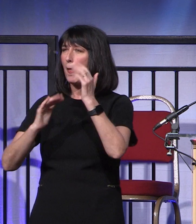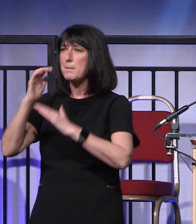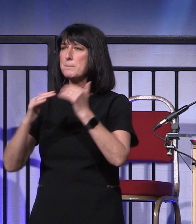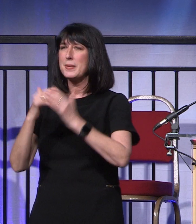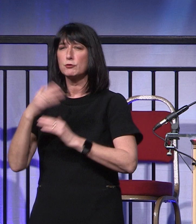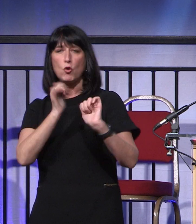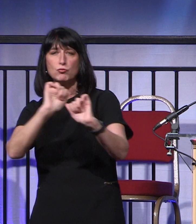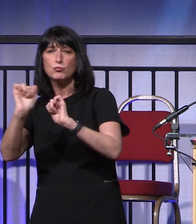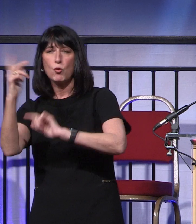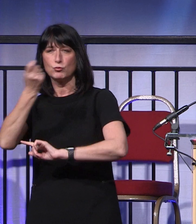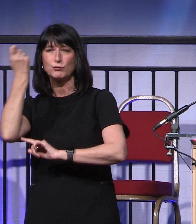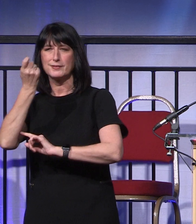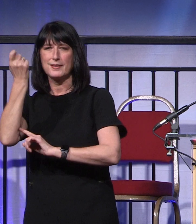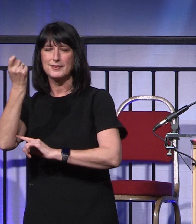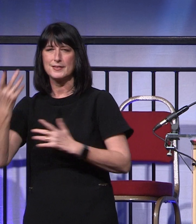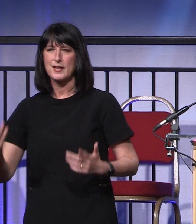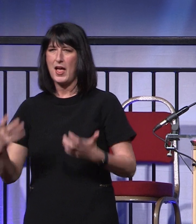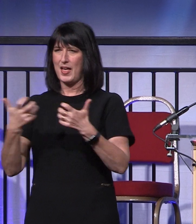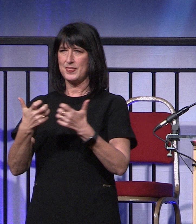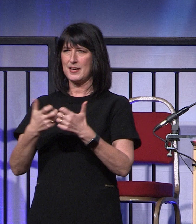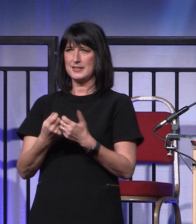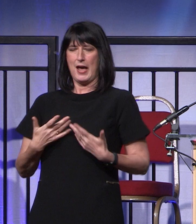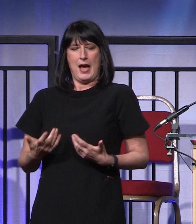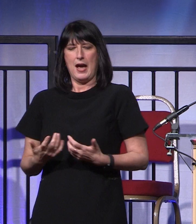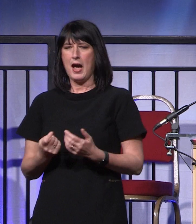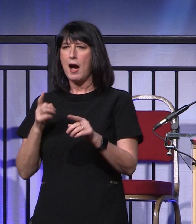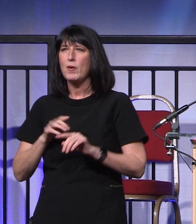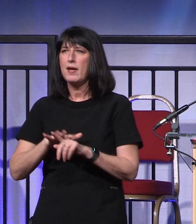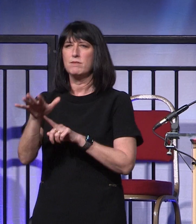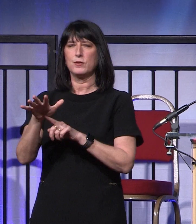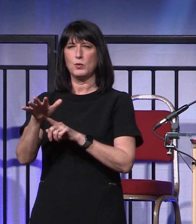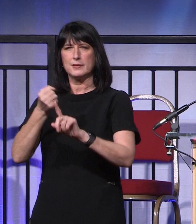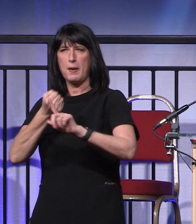influence impact and change the world around us for the better